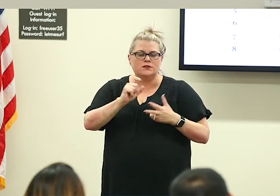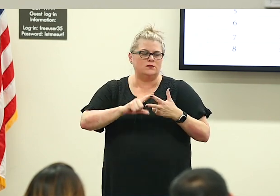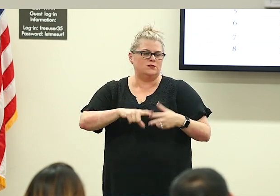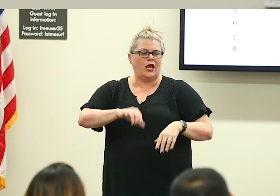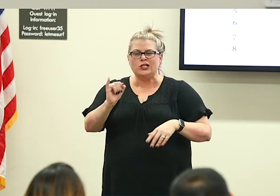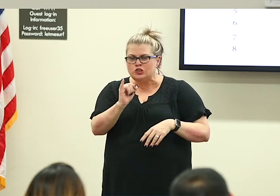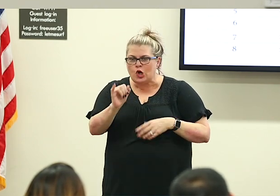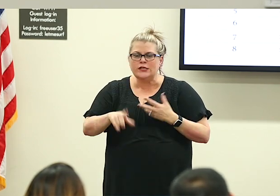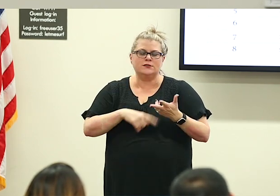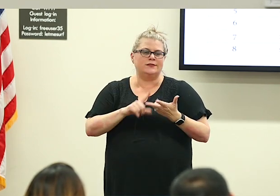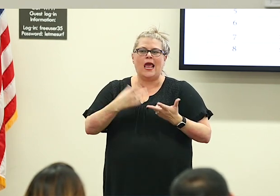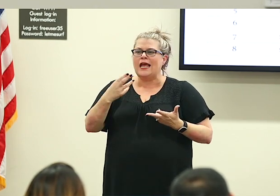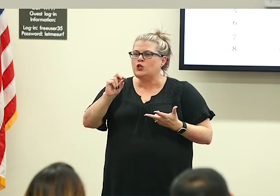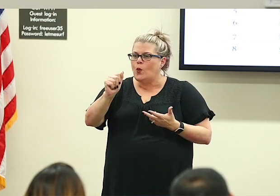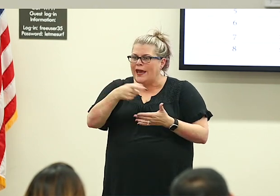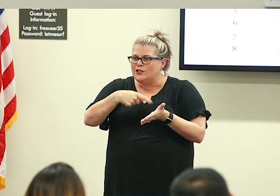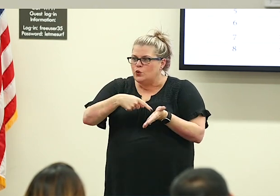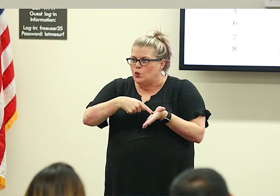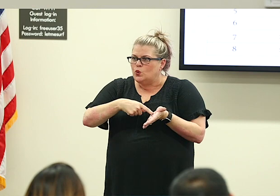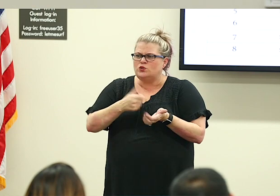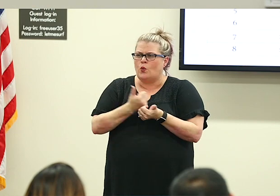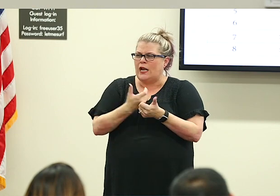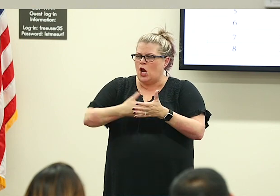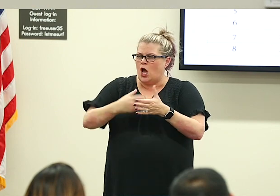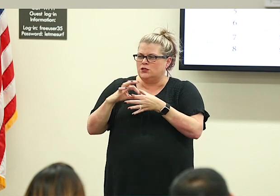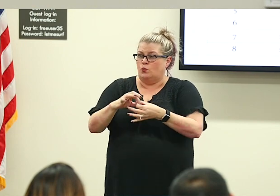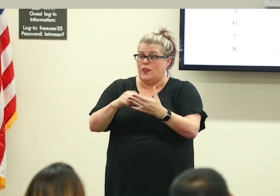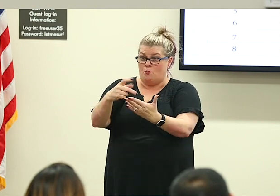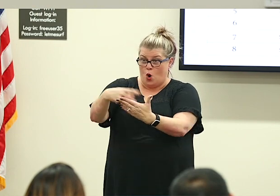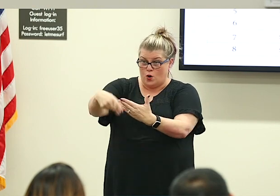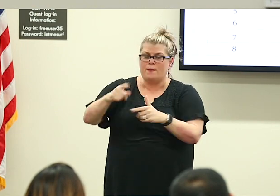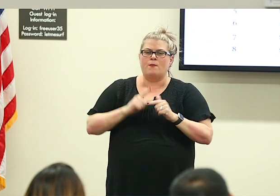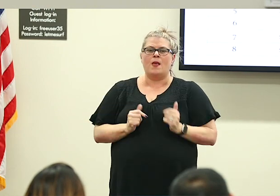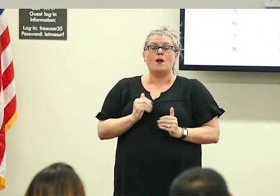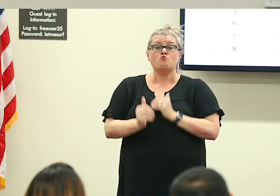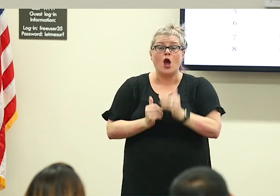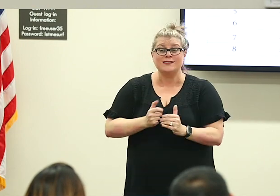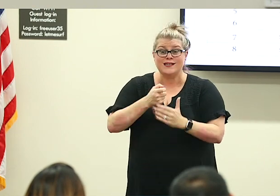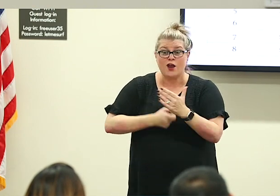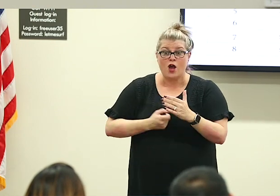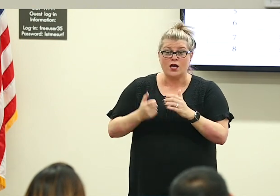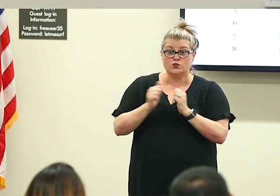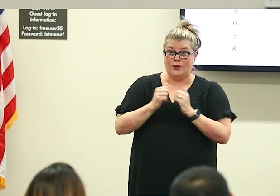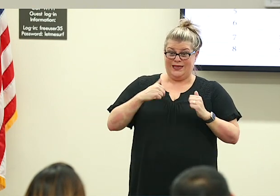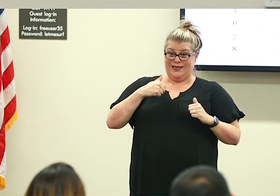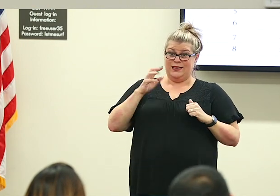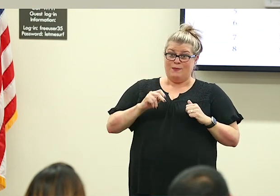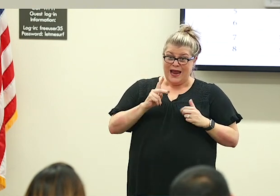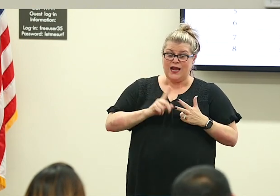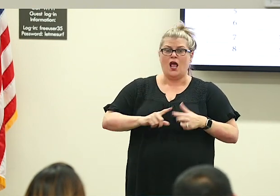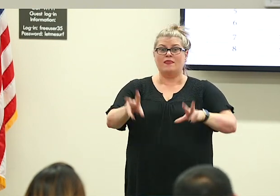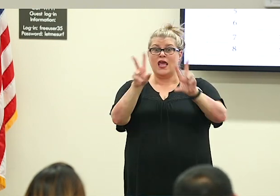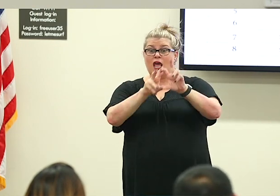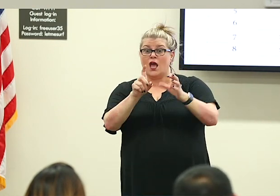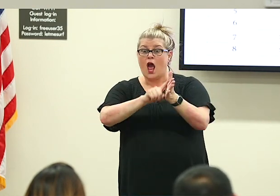and any costs associated with the program. But the actual processing cost to the bank, the appraisal, the title,